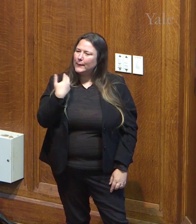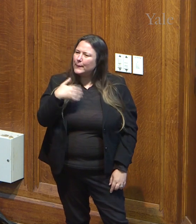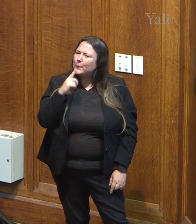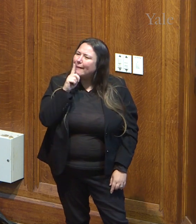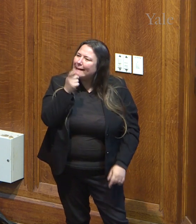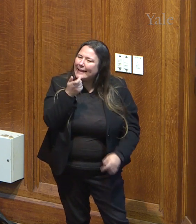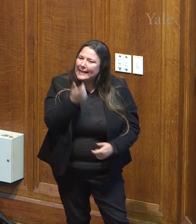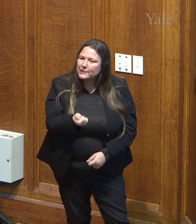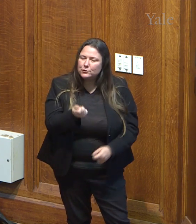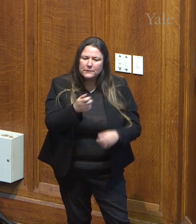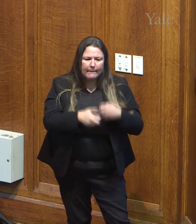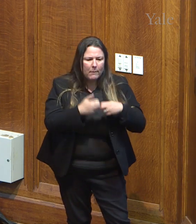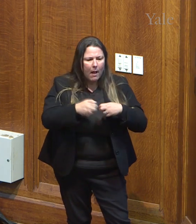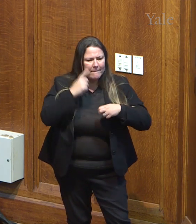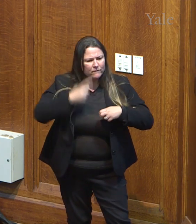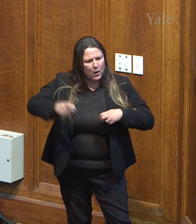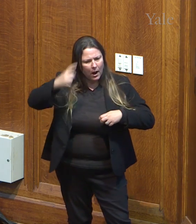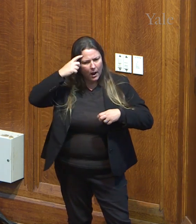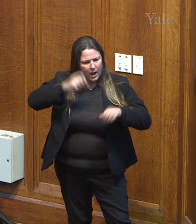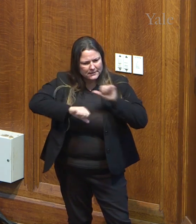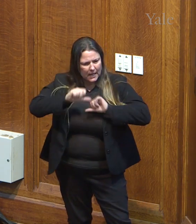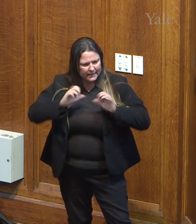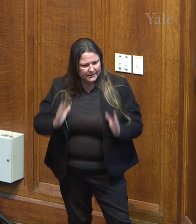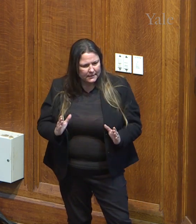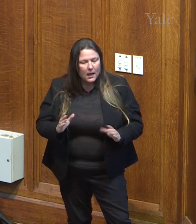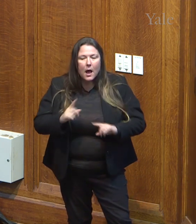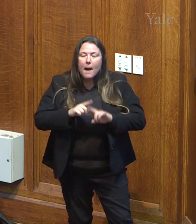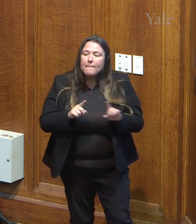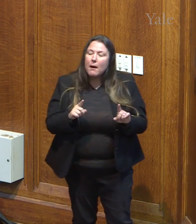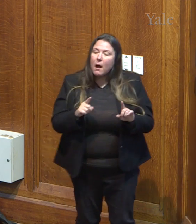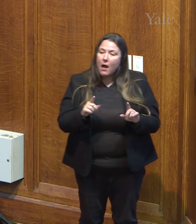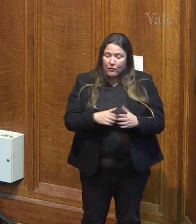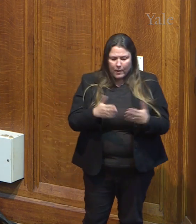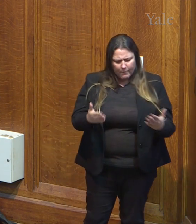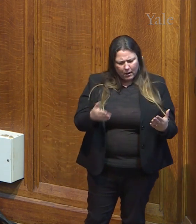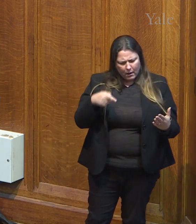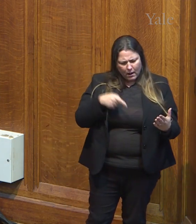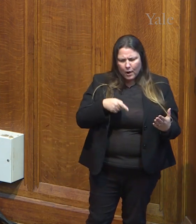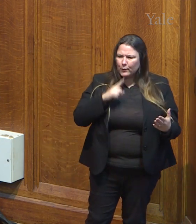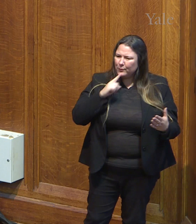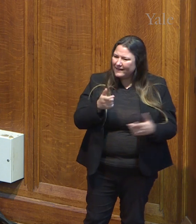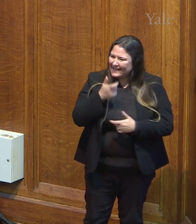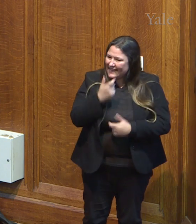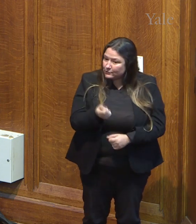for cognitive scientists. On the other hand the book contained a great deal of really interesting information